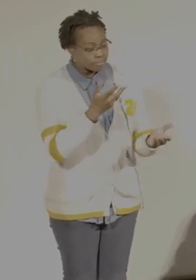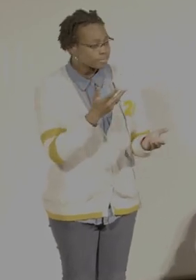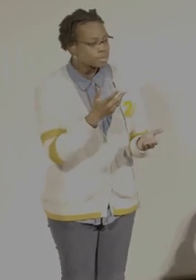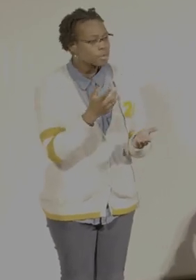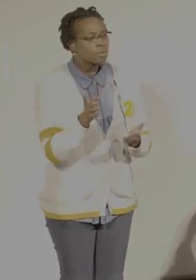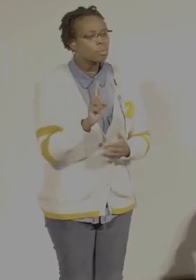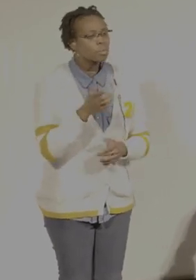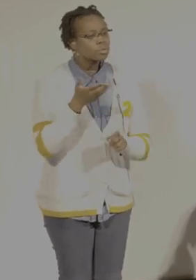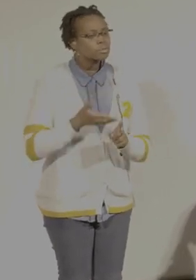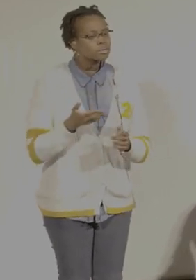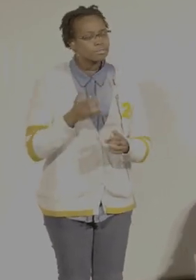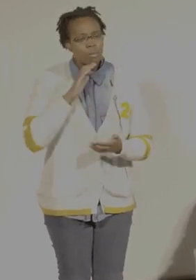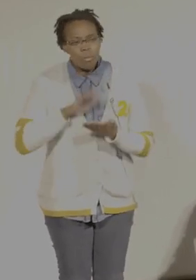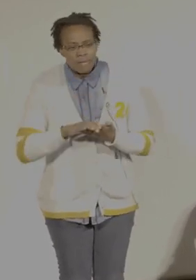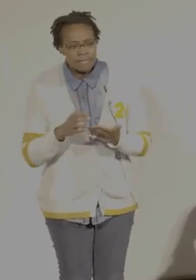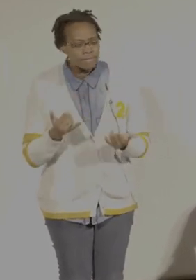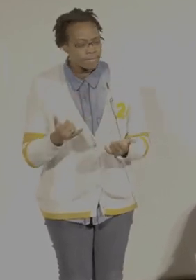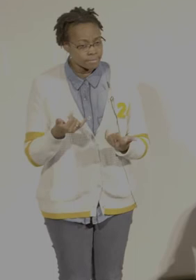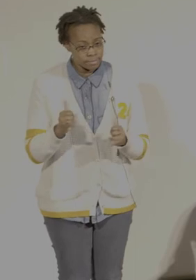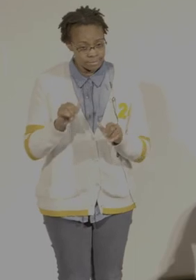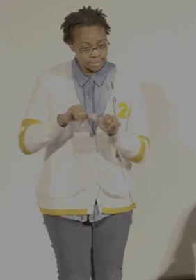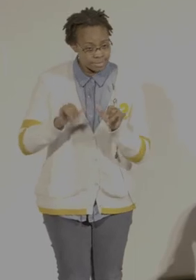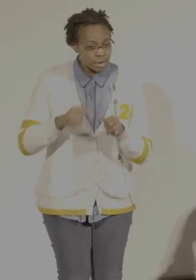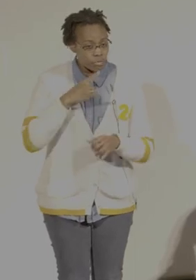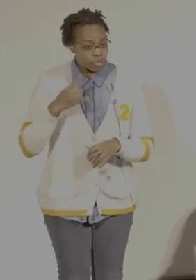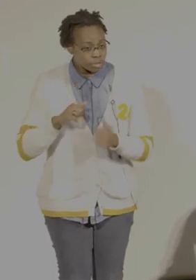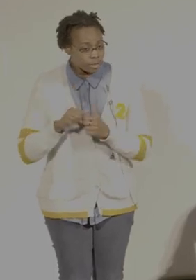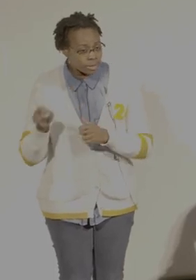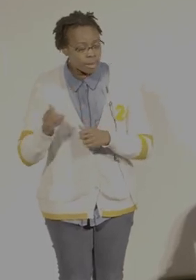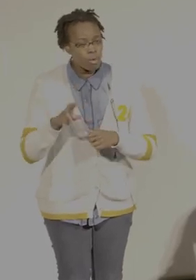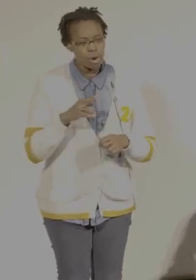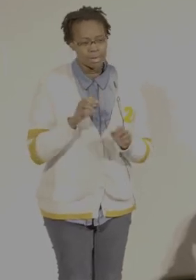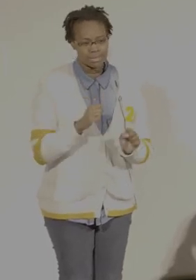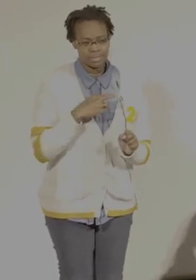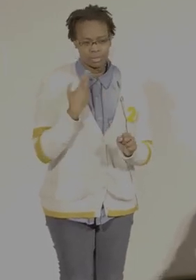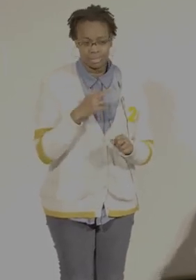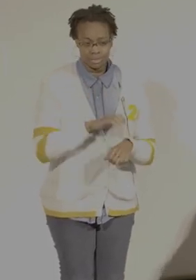Did she... Is she's trying to stay in Russia with him? Or is she at risk of being arrested as well?